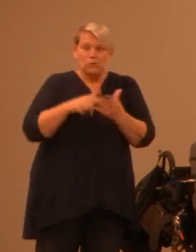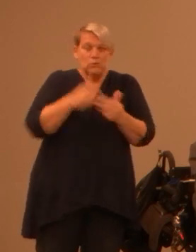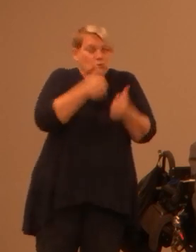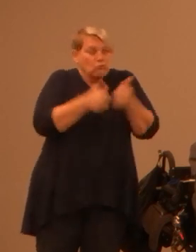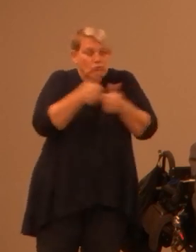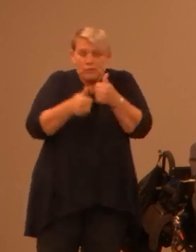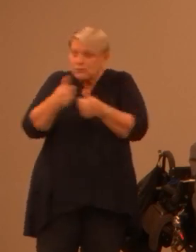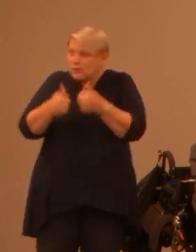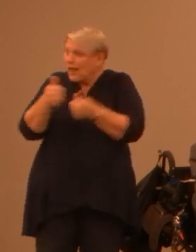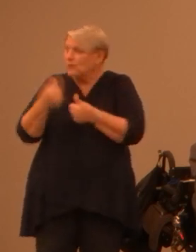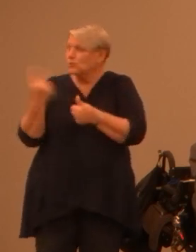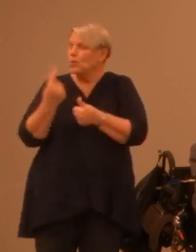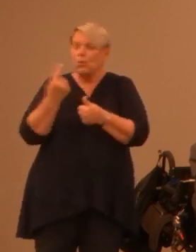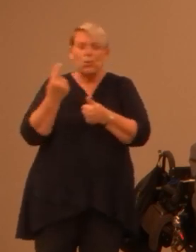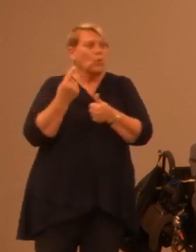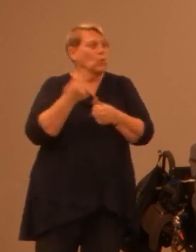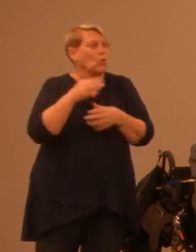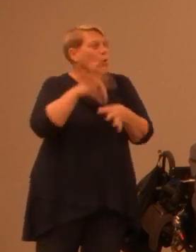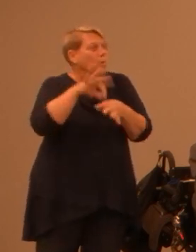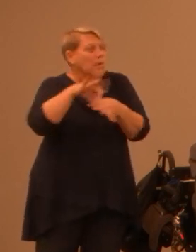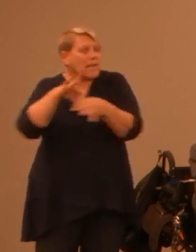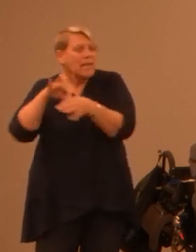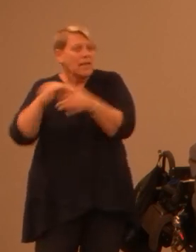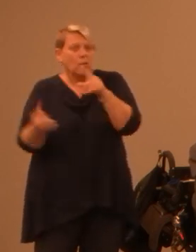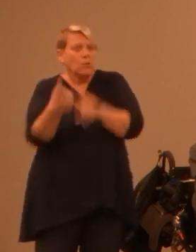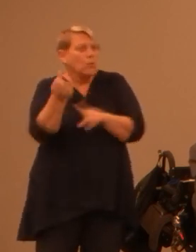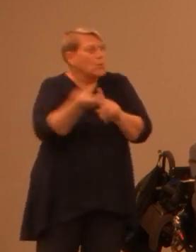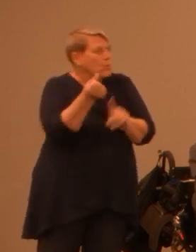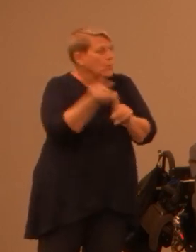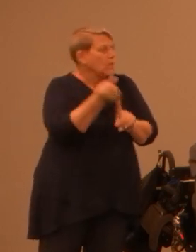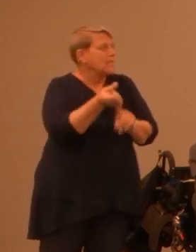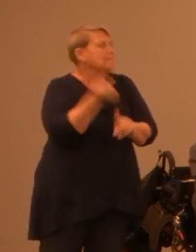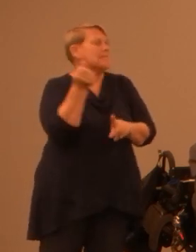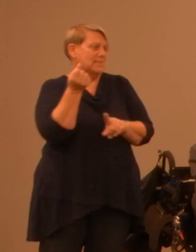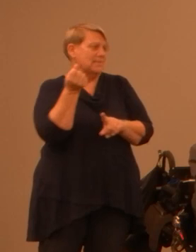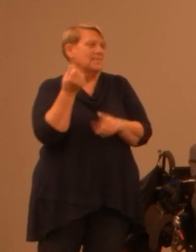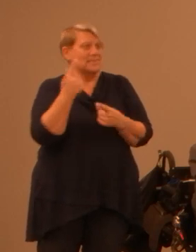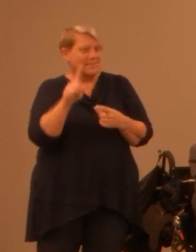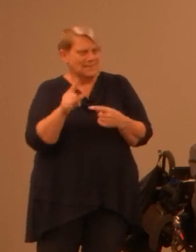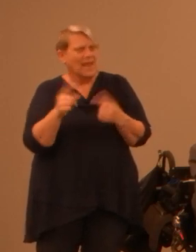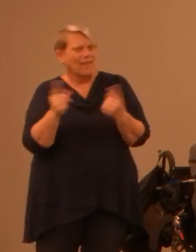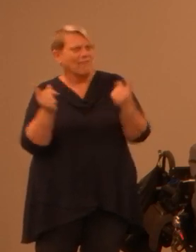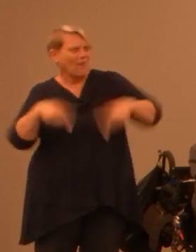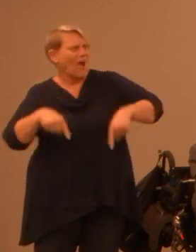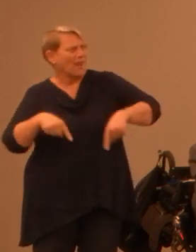the nominees, the winners and all the finalists and the winners, of course.